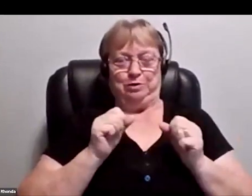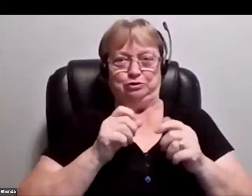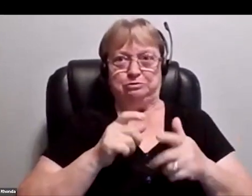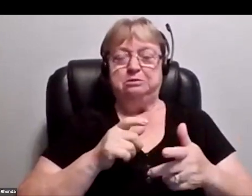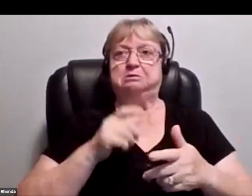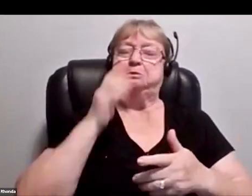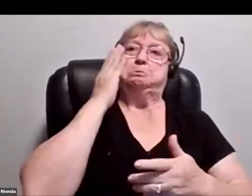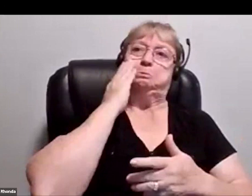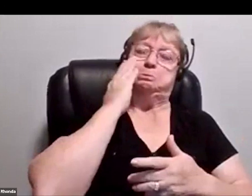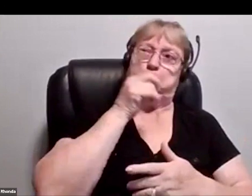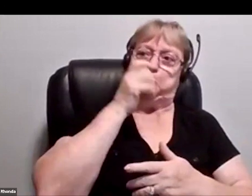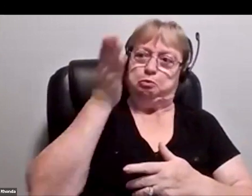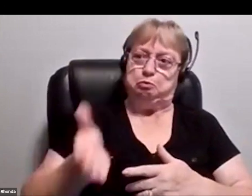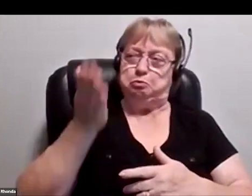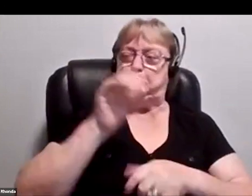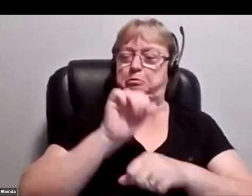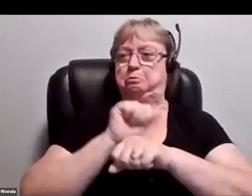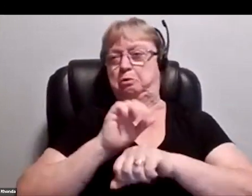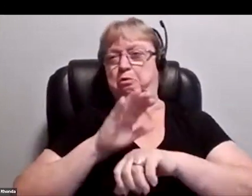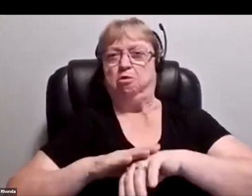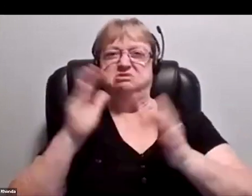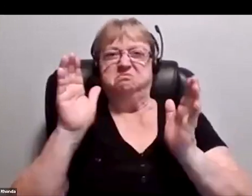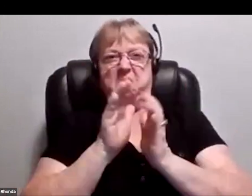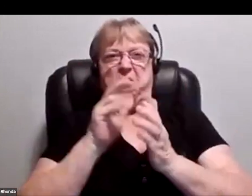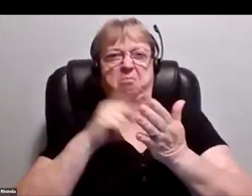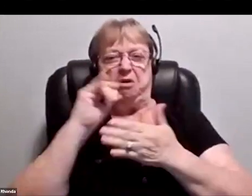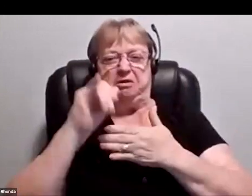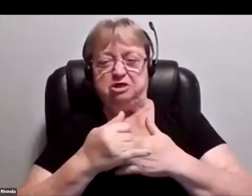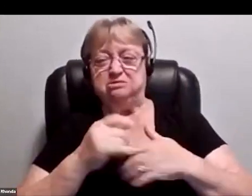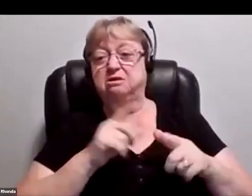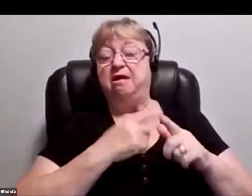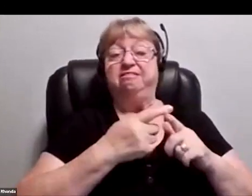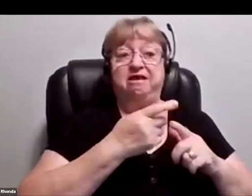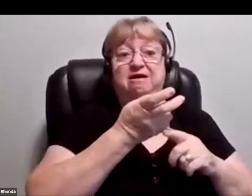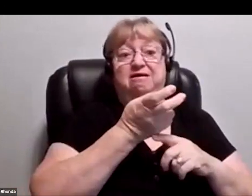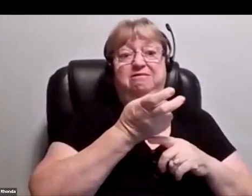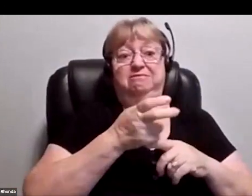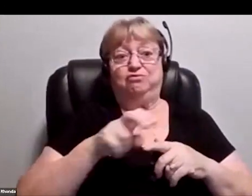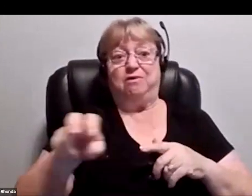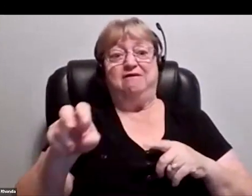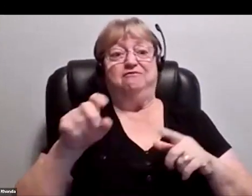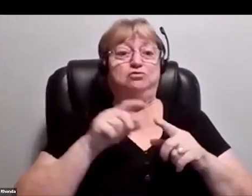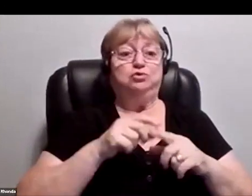and working together on some smaller projects. You then travel through Houston as a layover